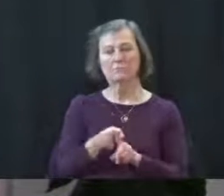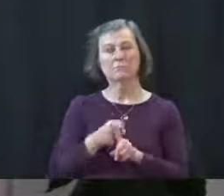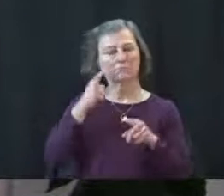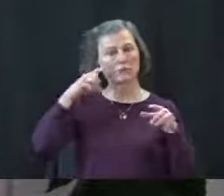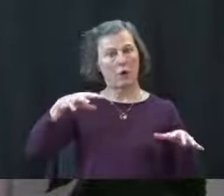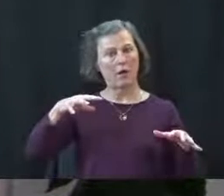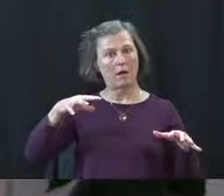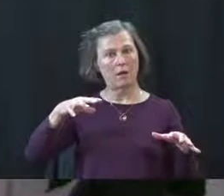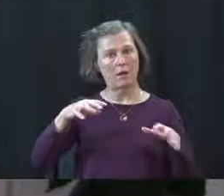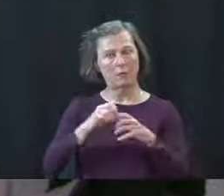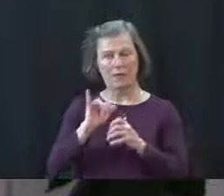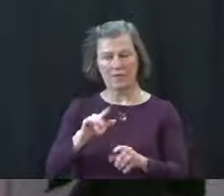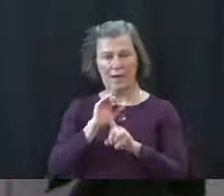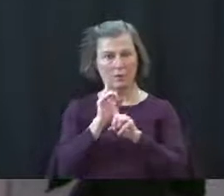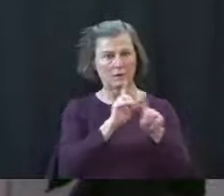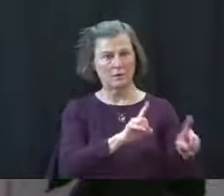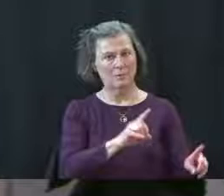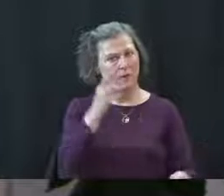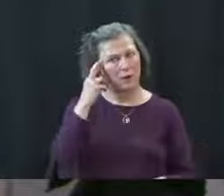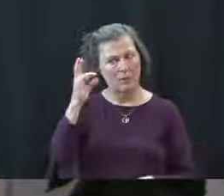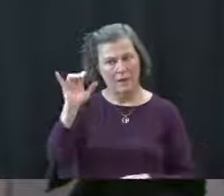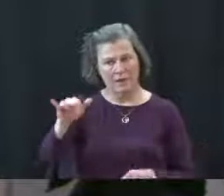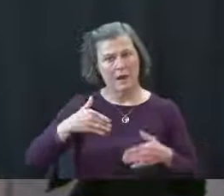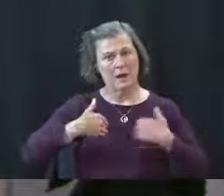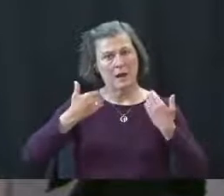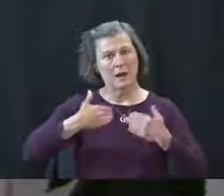He realized that even as this young girl was